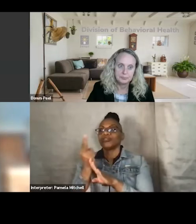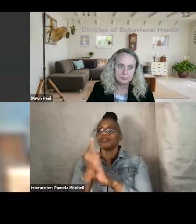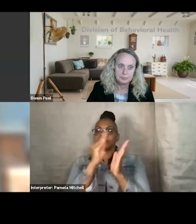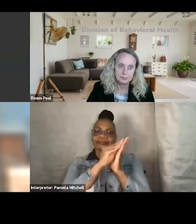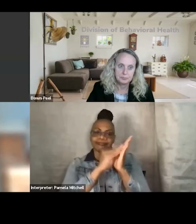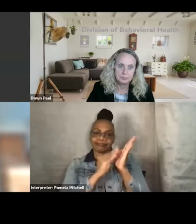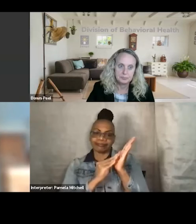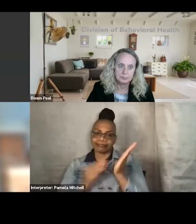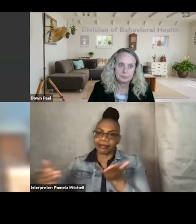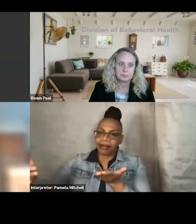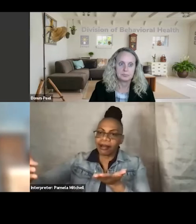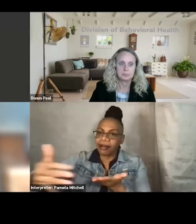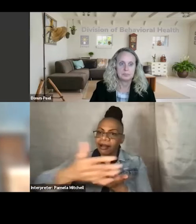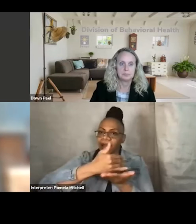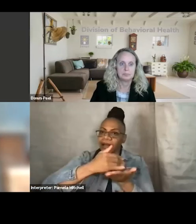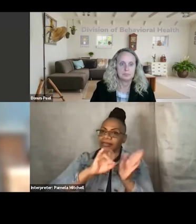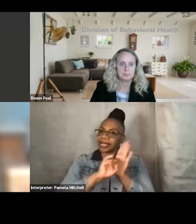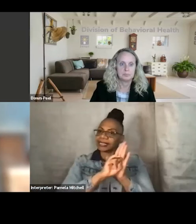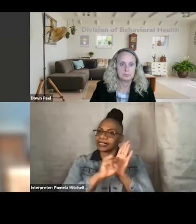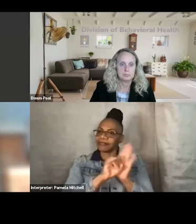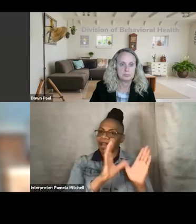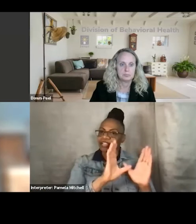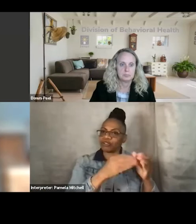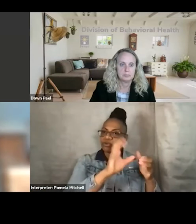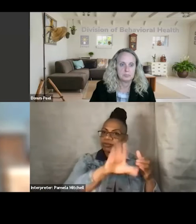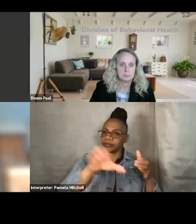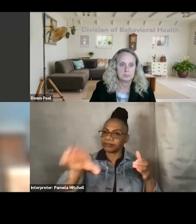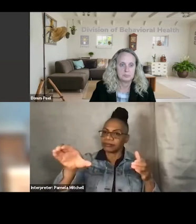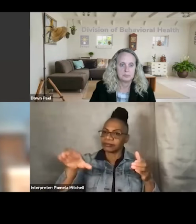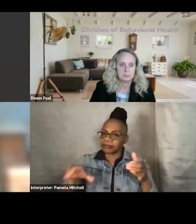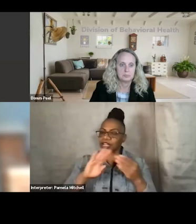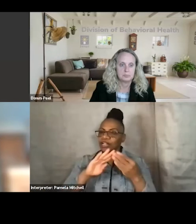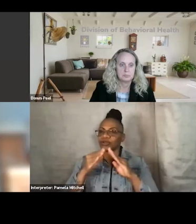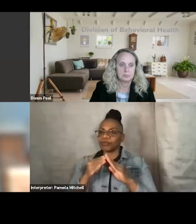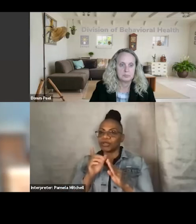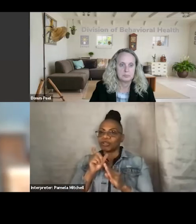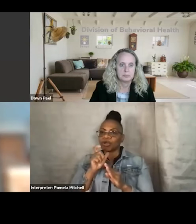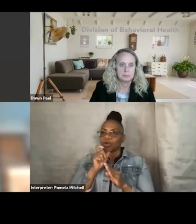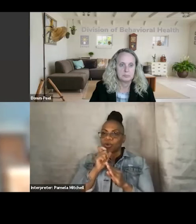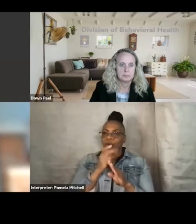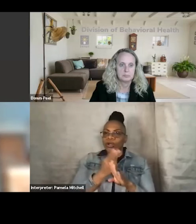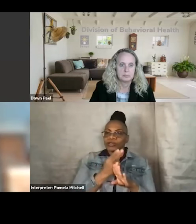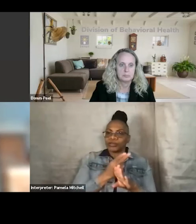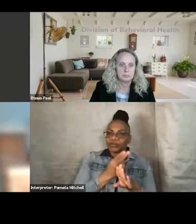to identify groups in the community that are not high utilizers of mobile crisis response,